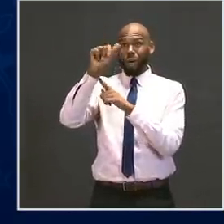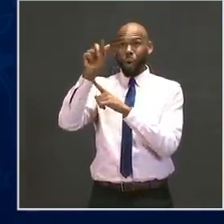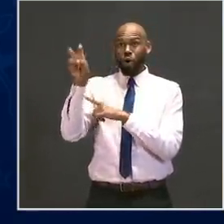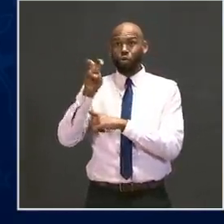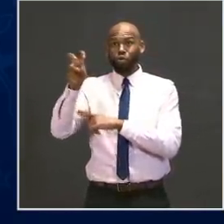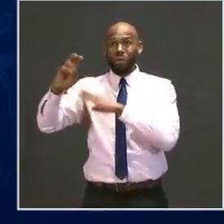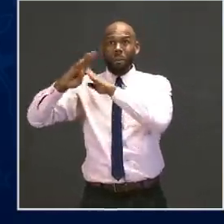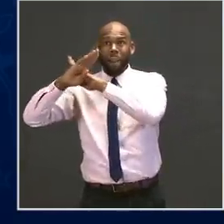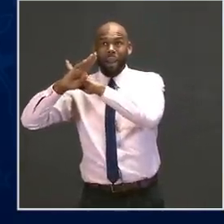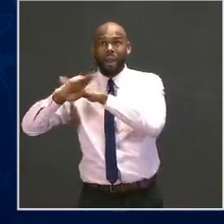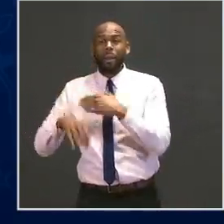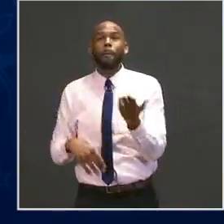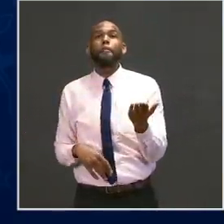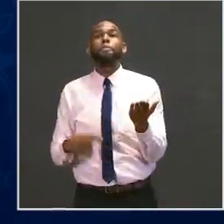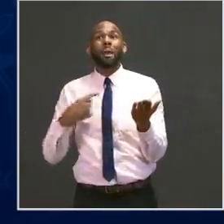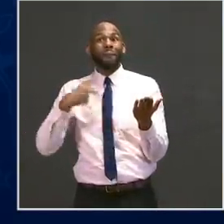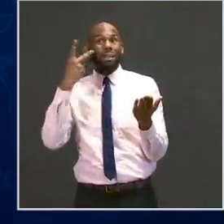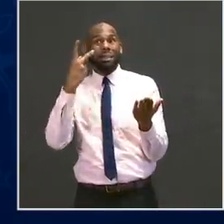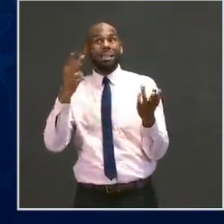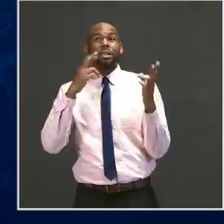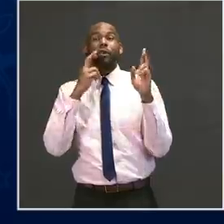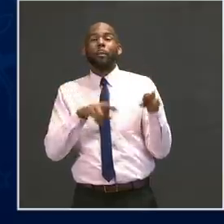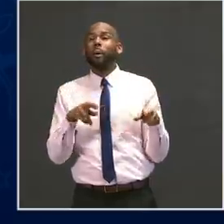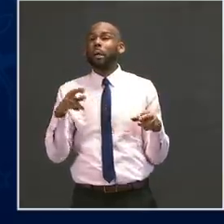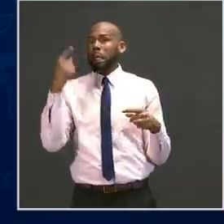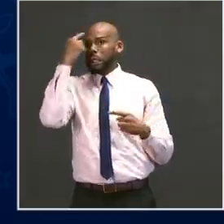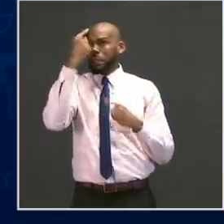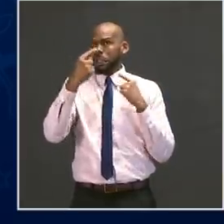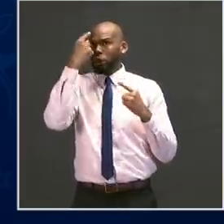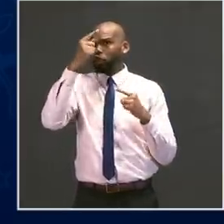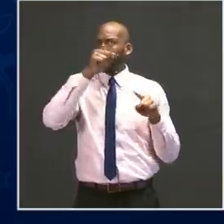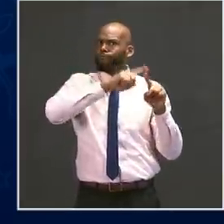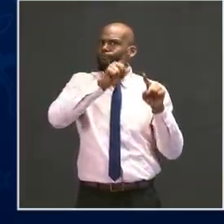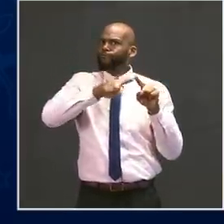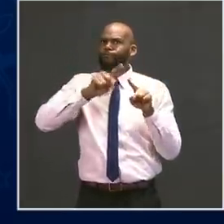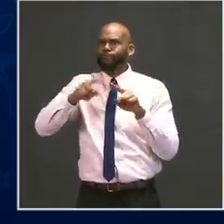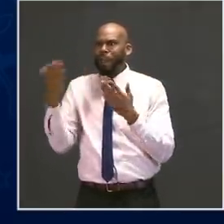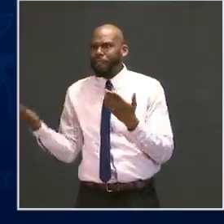We are always considering what steps are necessary to keep the American people safe.